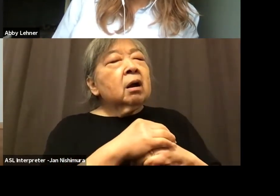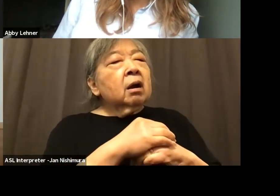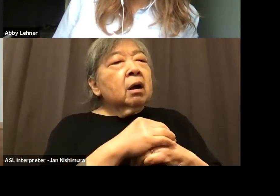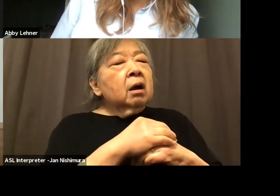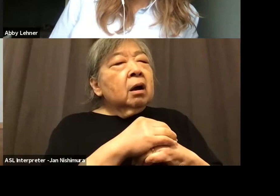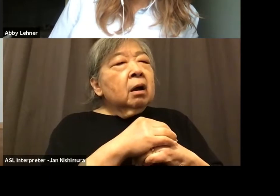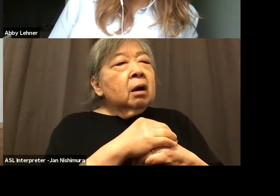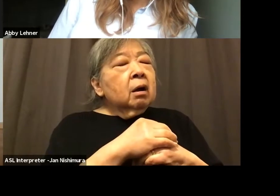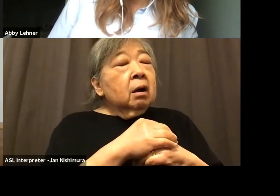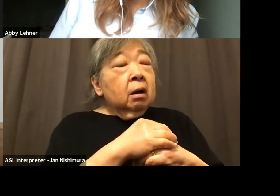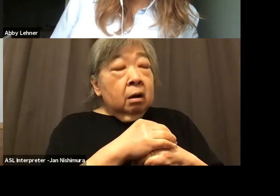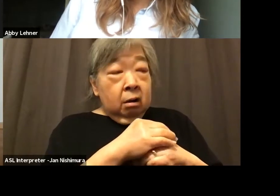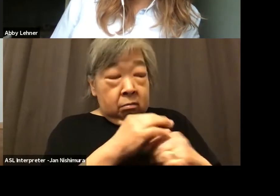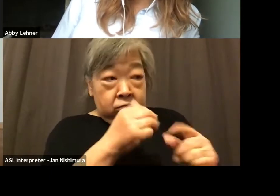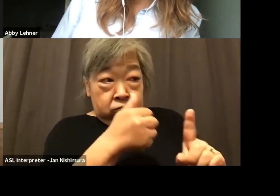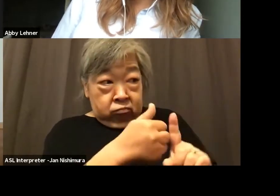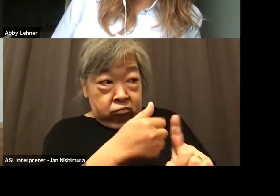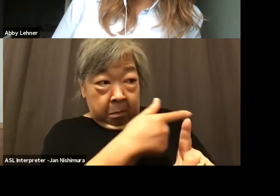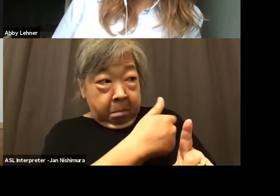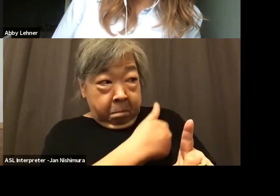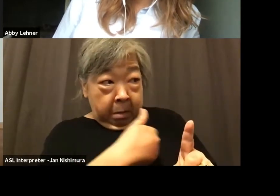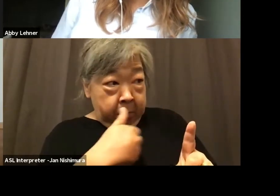Are you a member of any of those organizations, by chance?